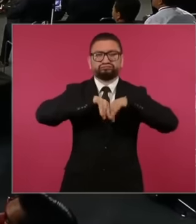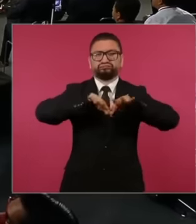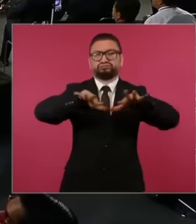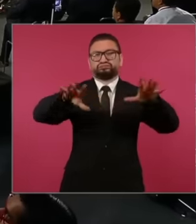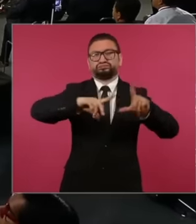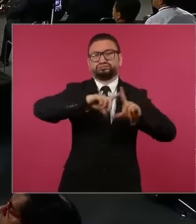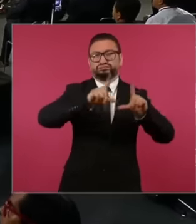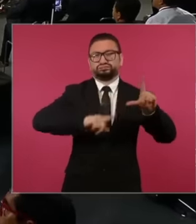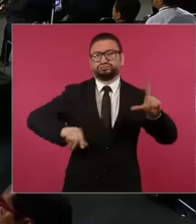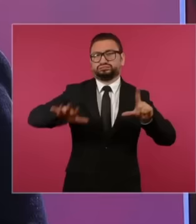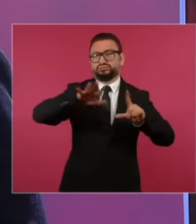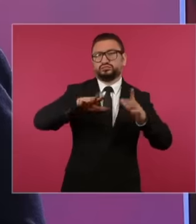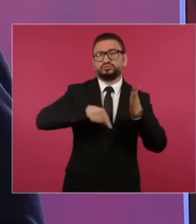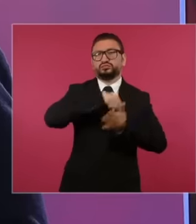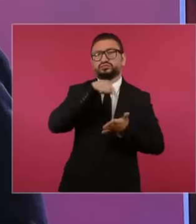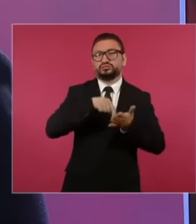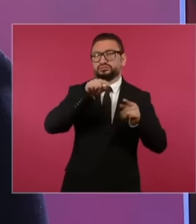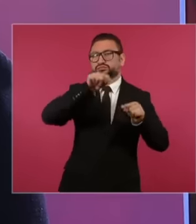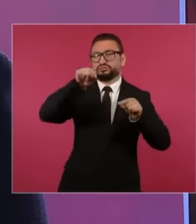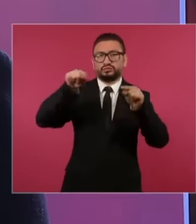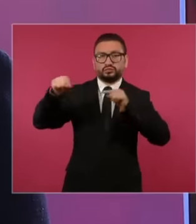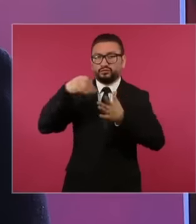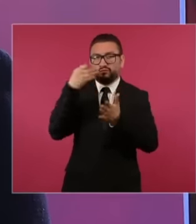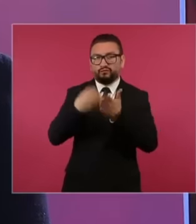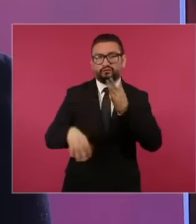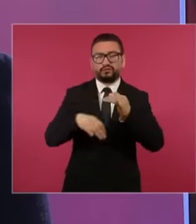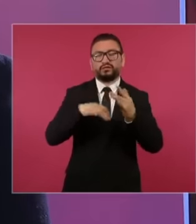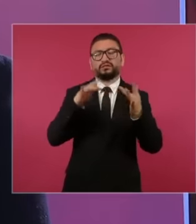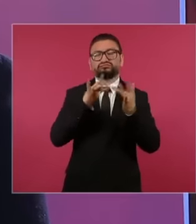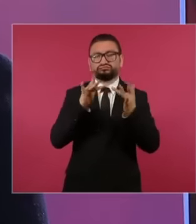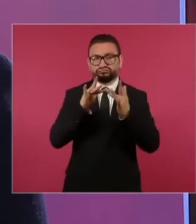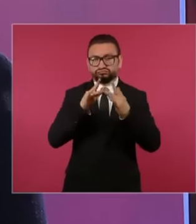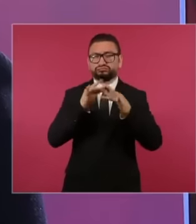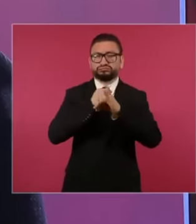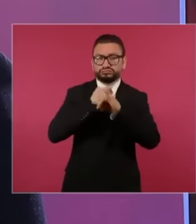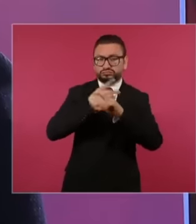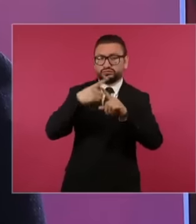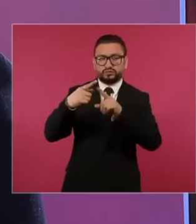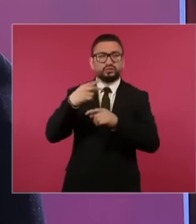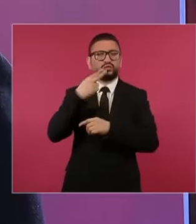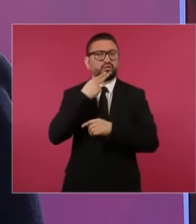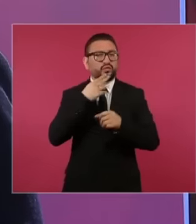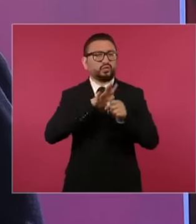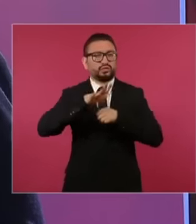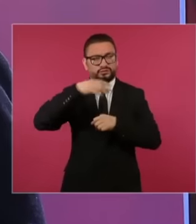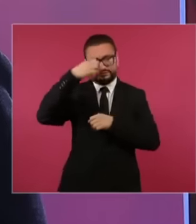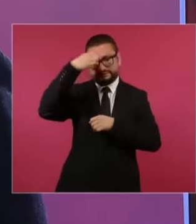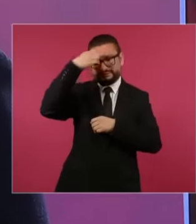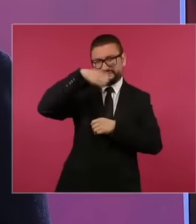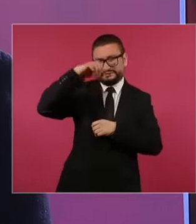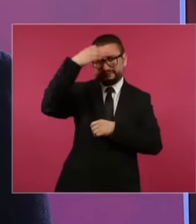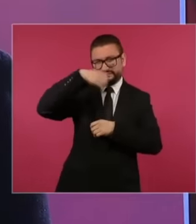populations that did not have it using it And taking advantage of all the infrastructure